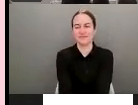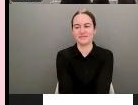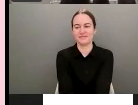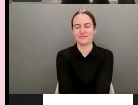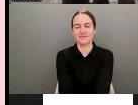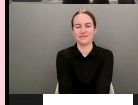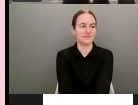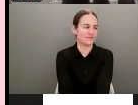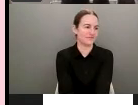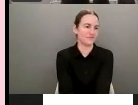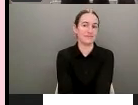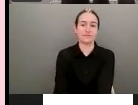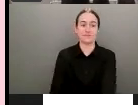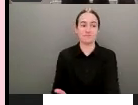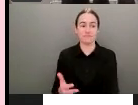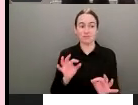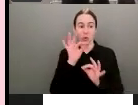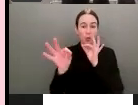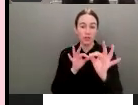Any questions from the audience?